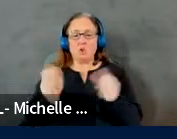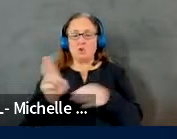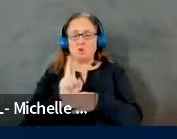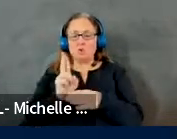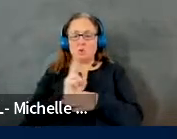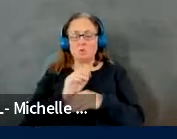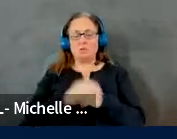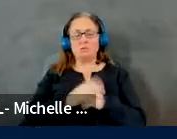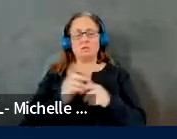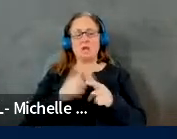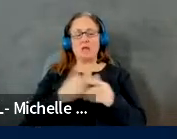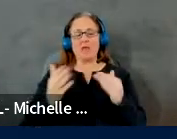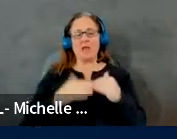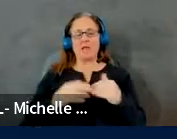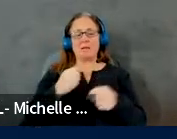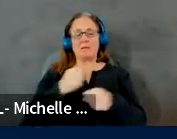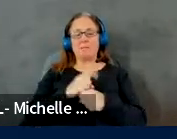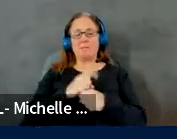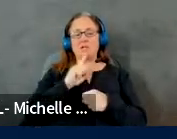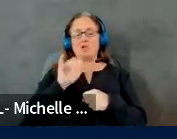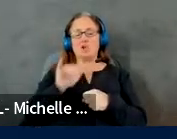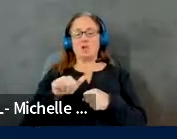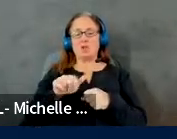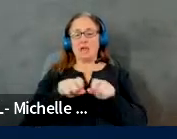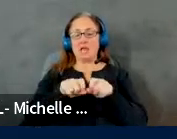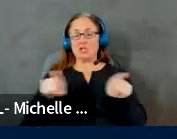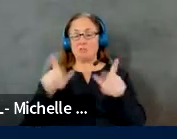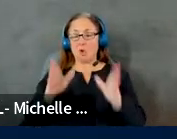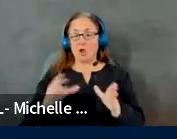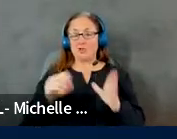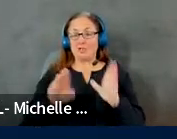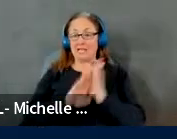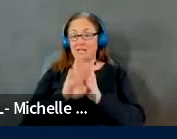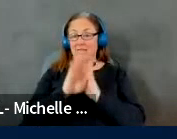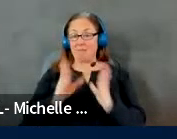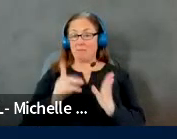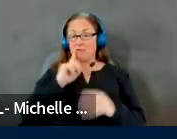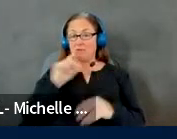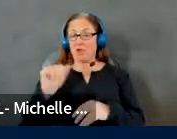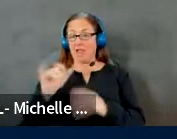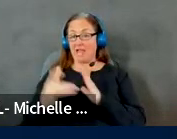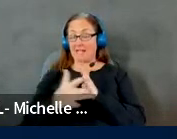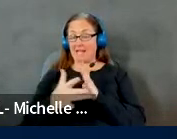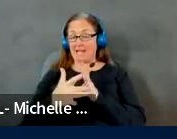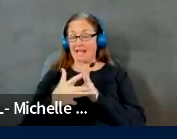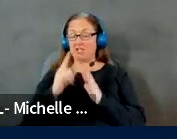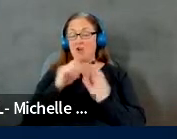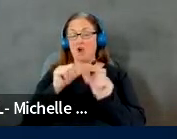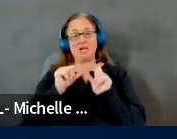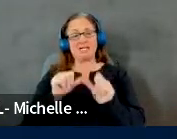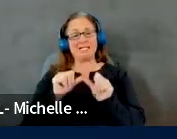And then ensuring that deployers and developers of AI technologies are continuously monitoring